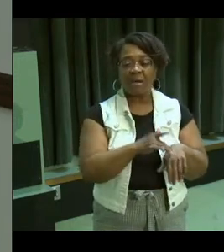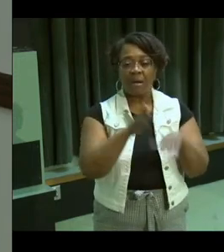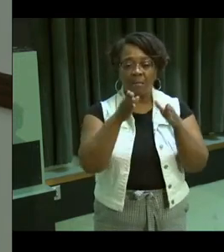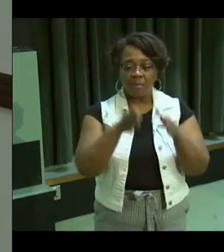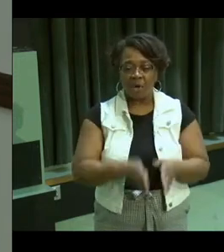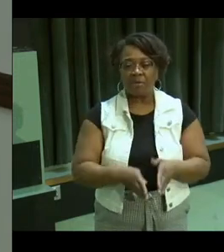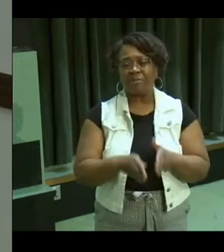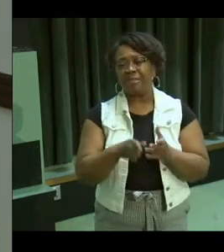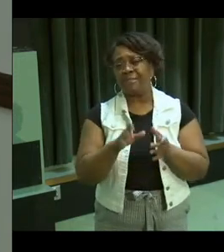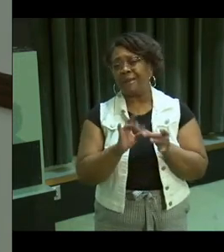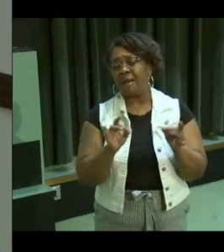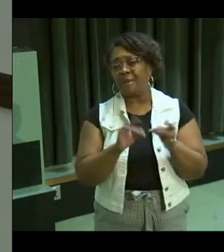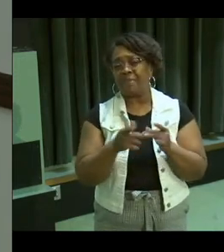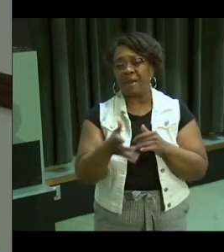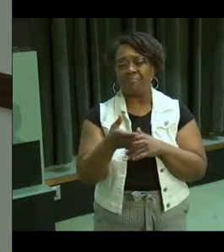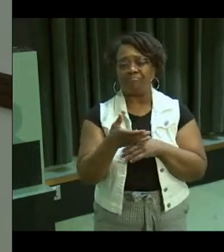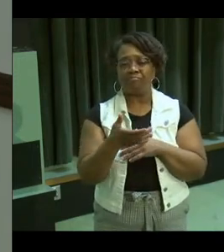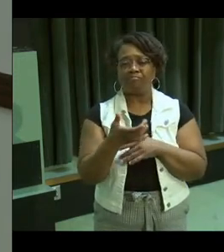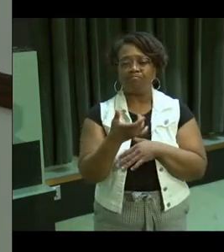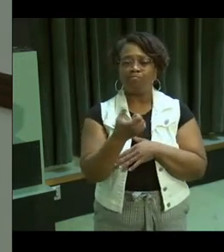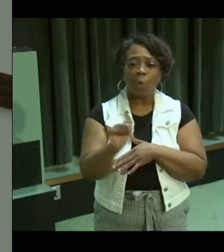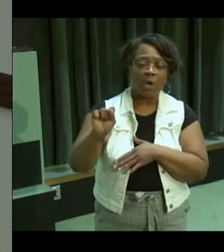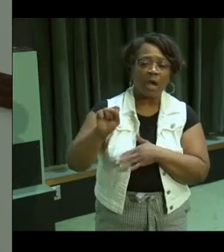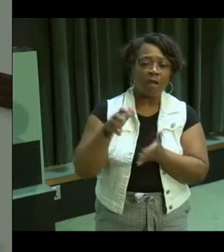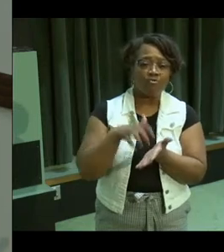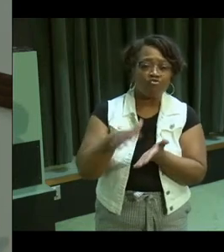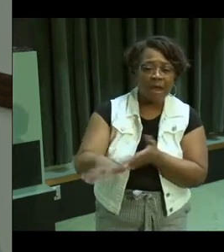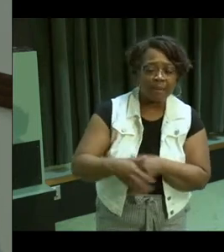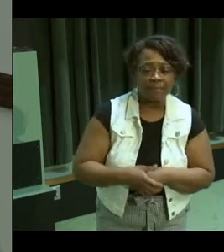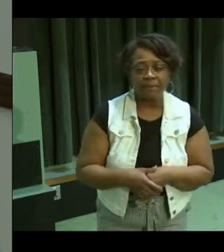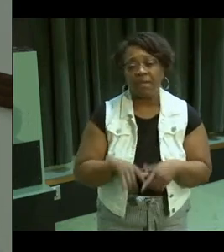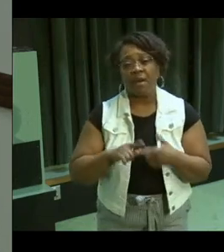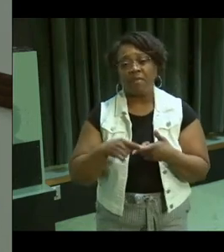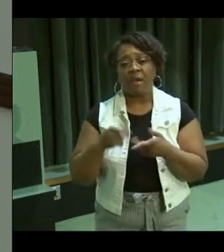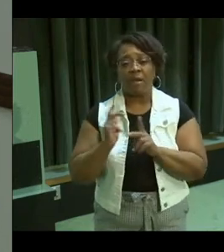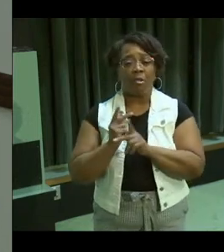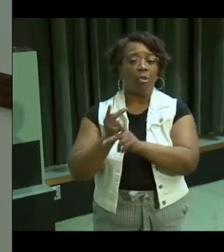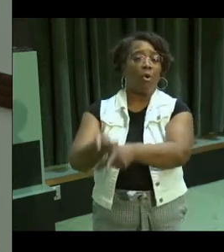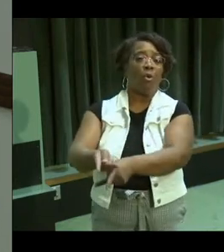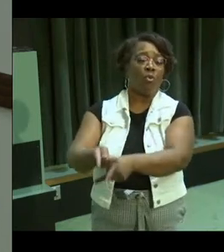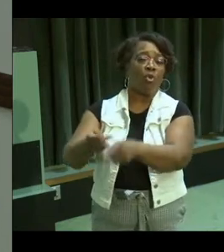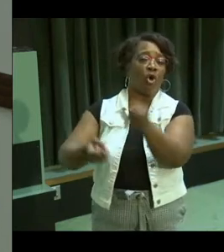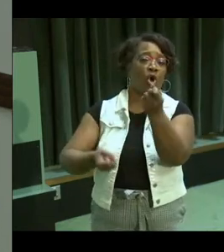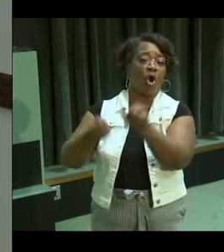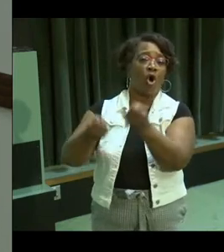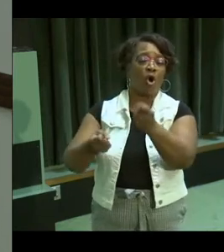boycotted grapes, that they